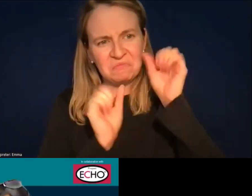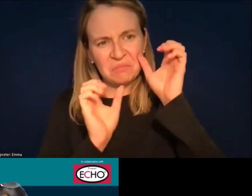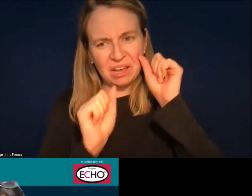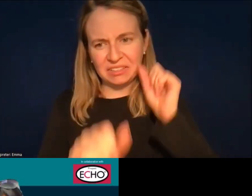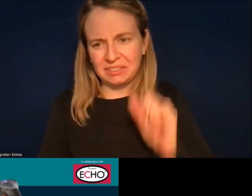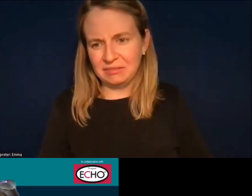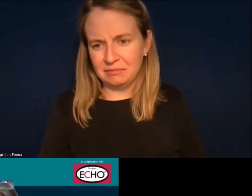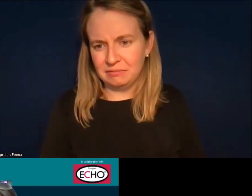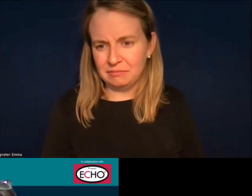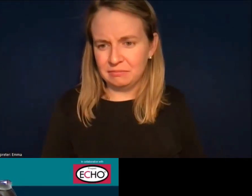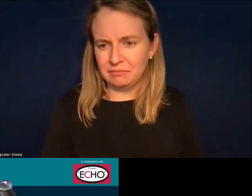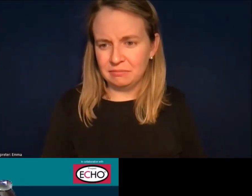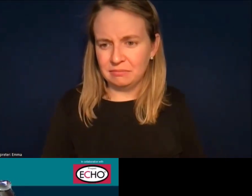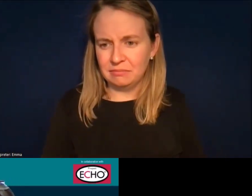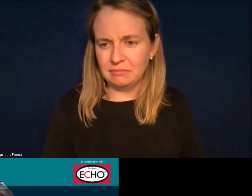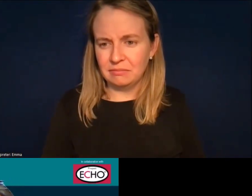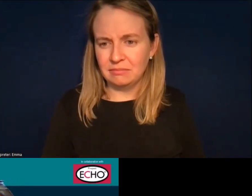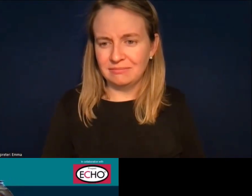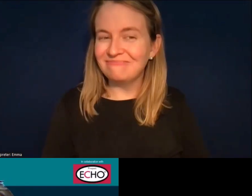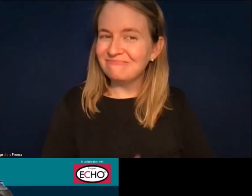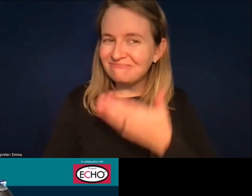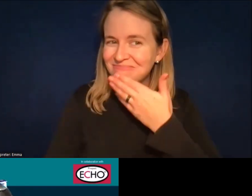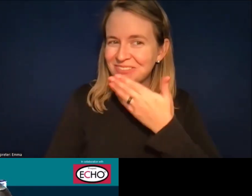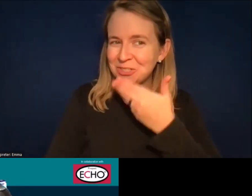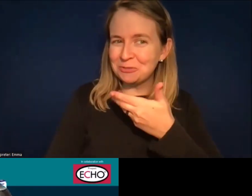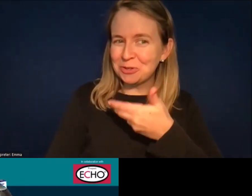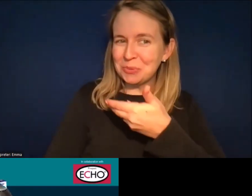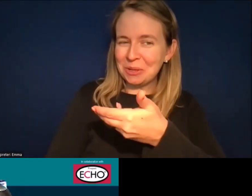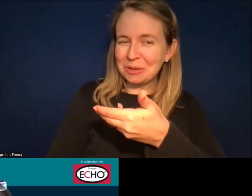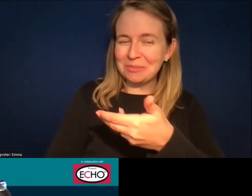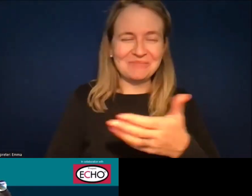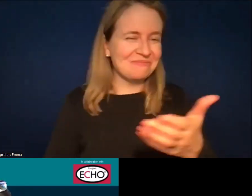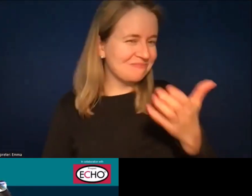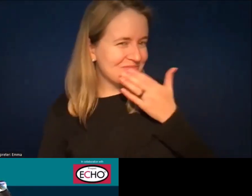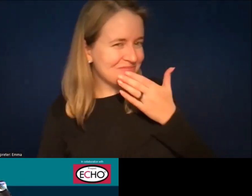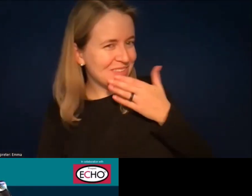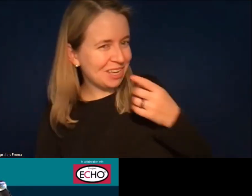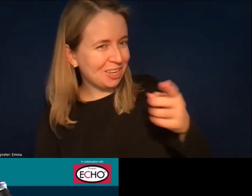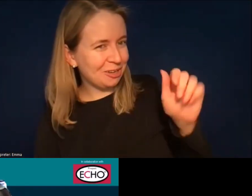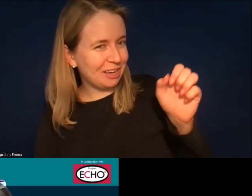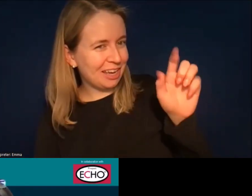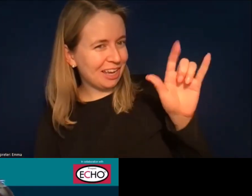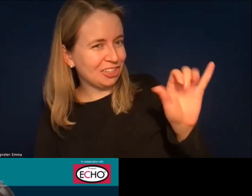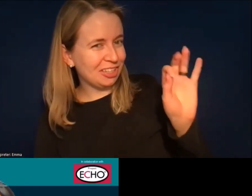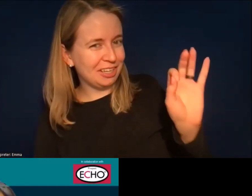Hey. Well, thank you back. Thank you. Thank you. Thank you. It